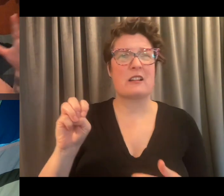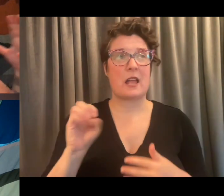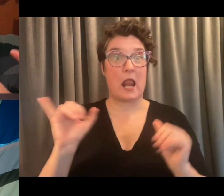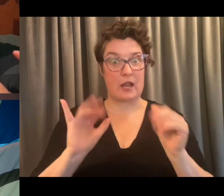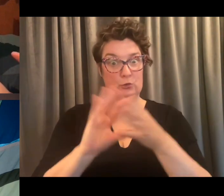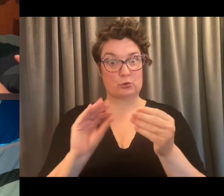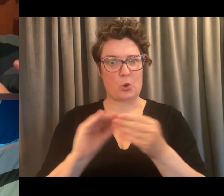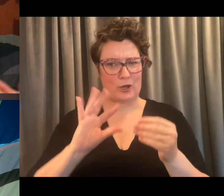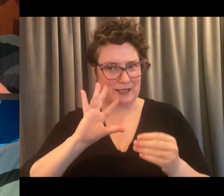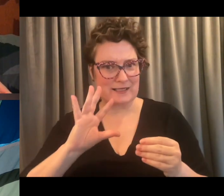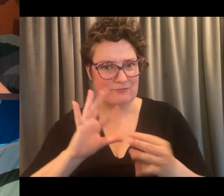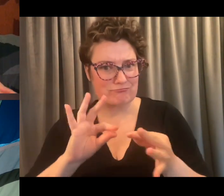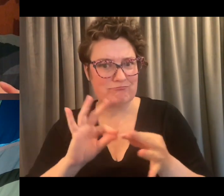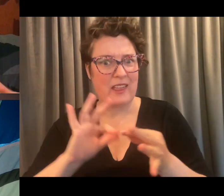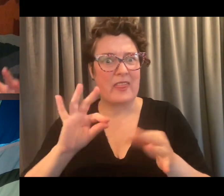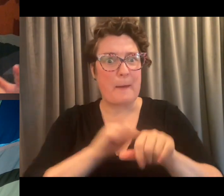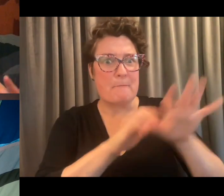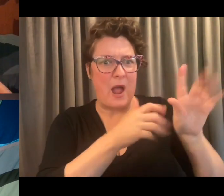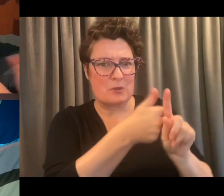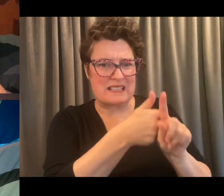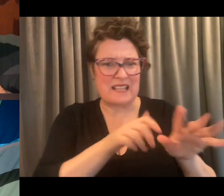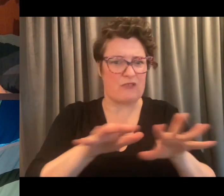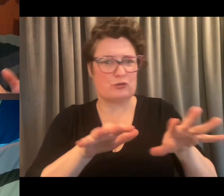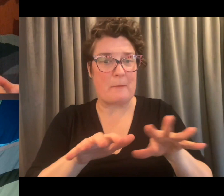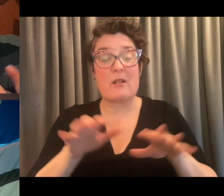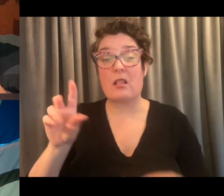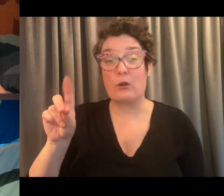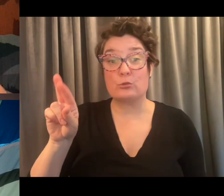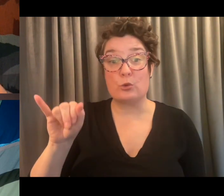trembling or like Dori Midnight talks in the first year of the planner, Dori wrote